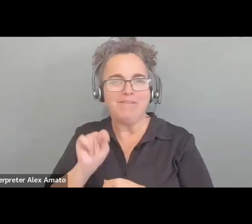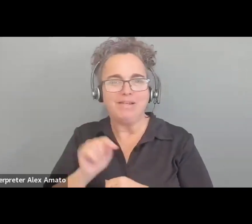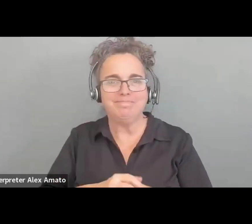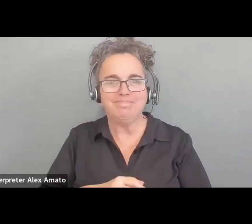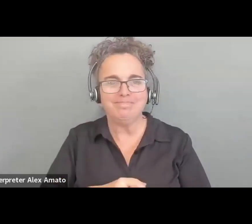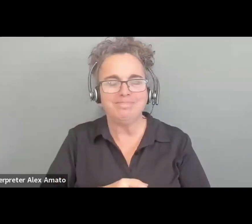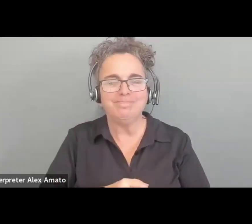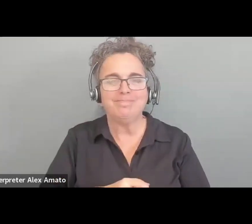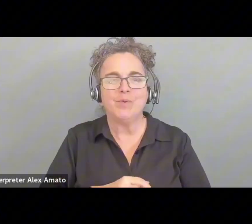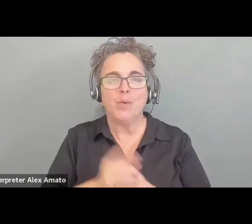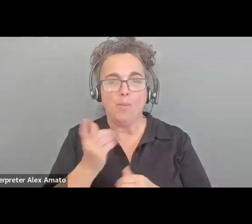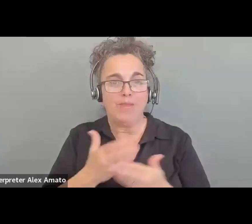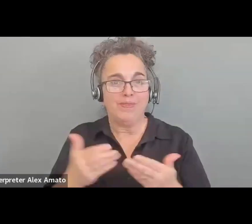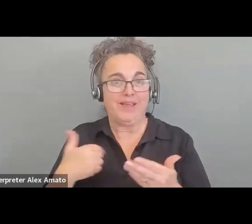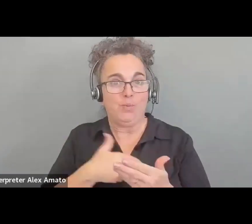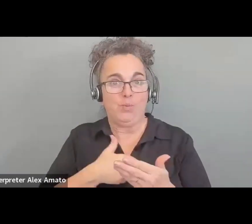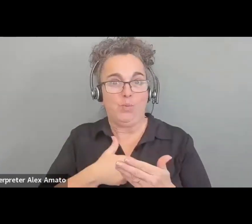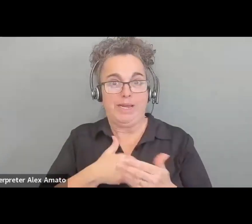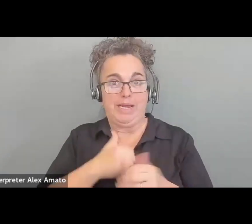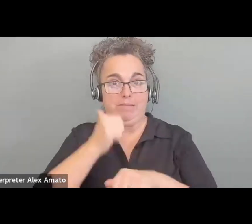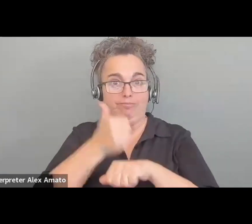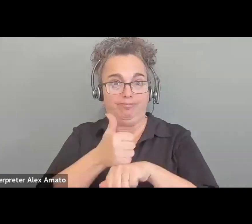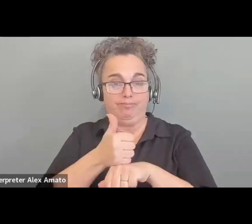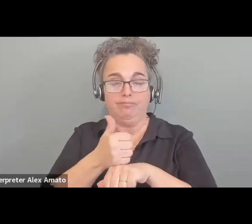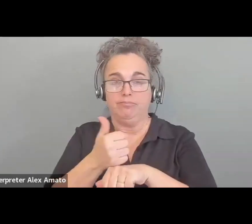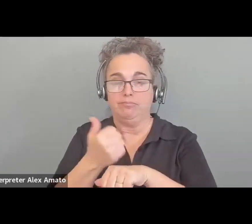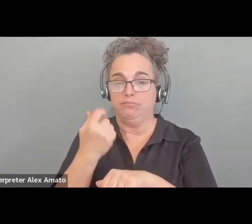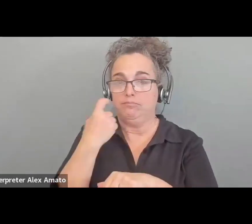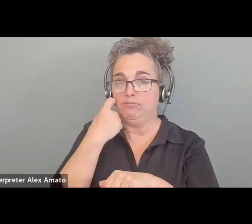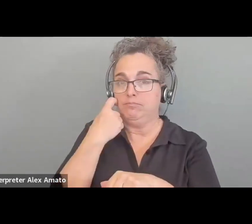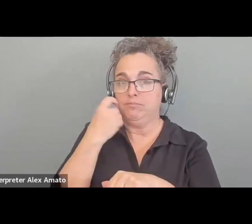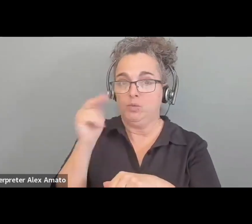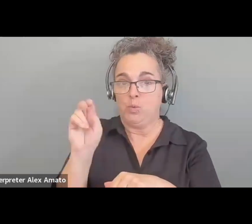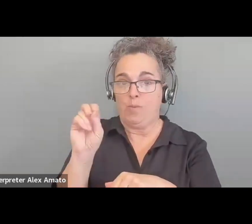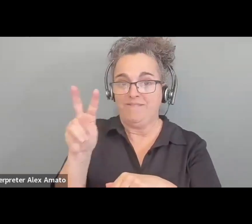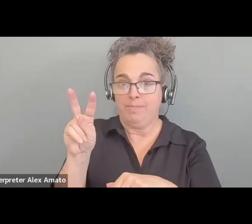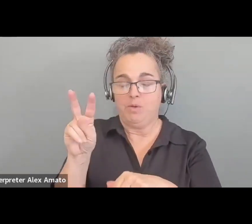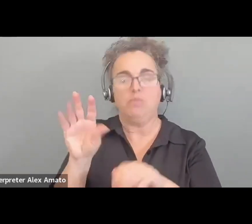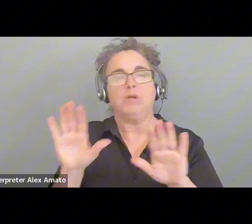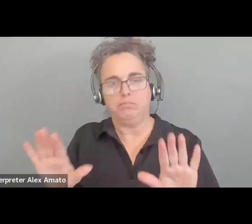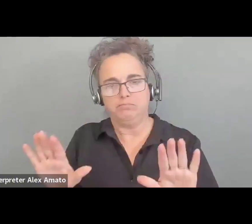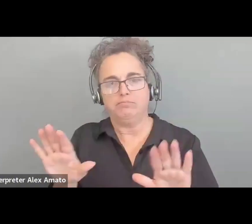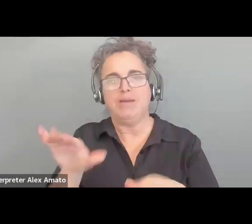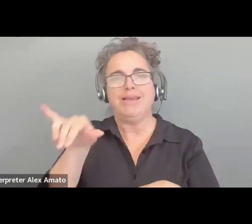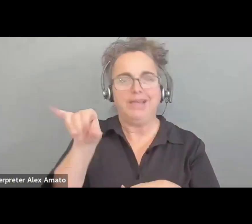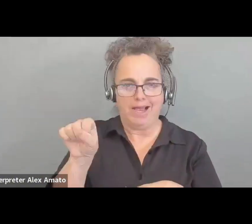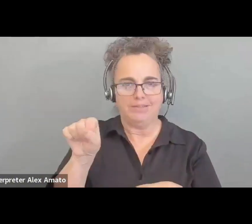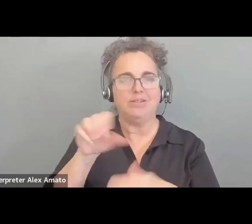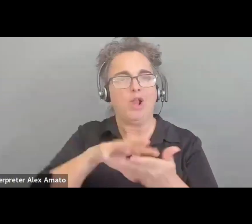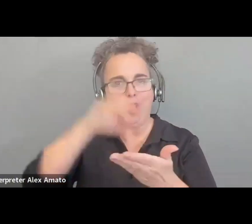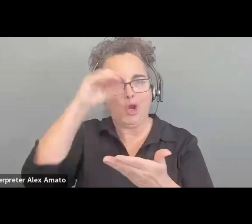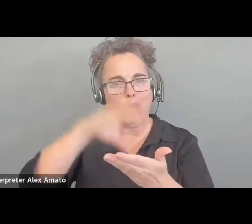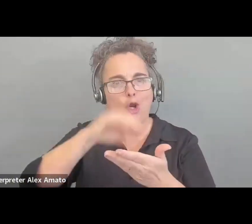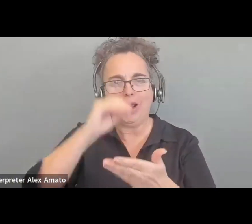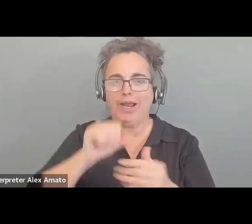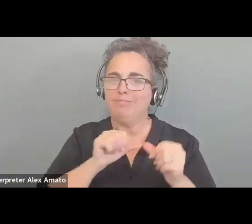One of the things that we launched in November, so yes, learning is definitely a continuous